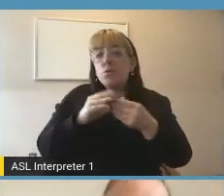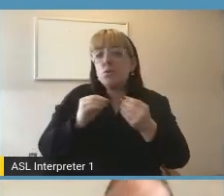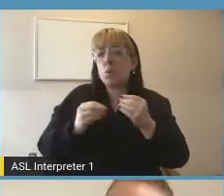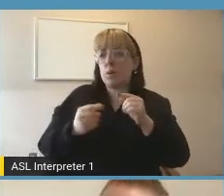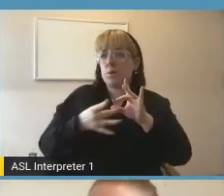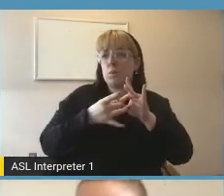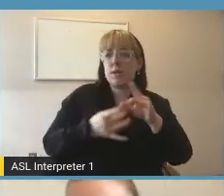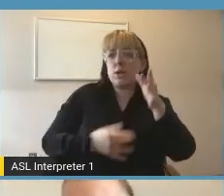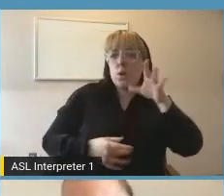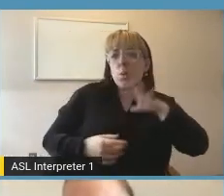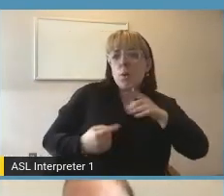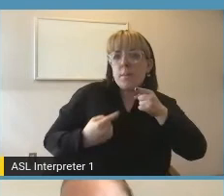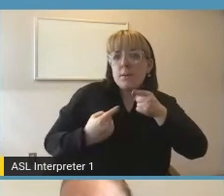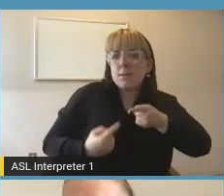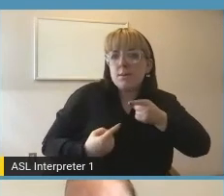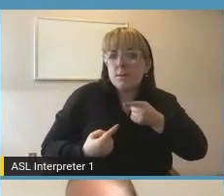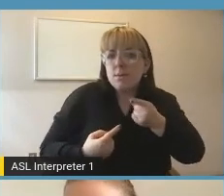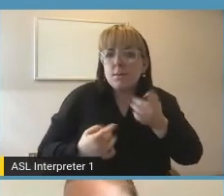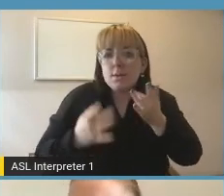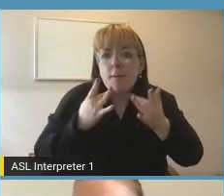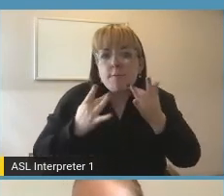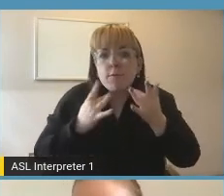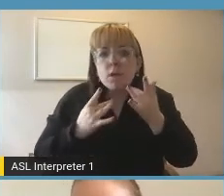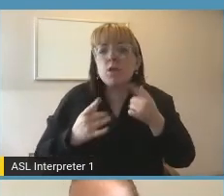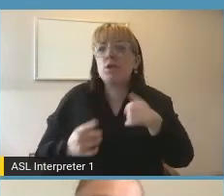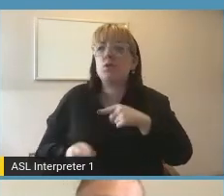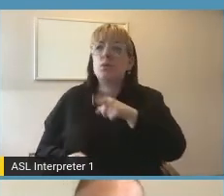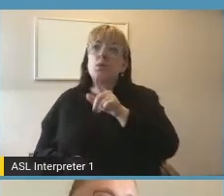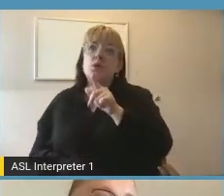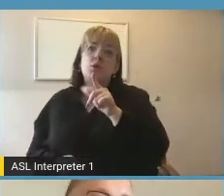and the railroad is not relevant it is just a fun digression that is interesting on its